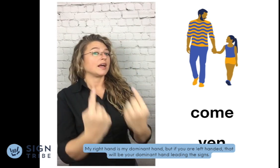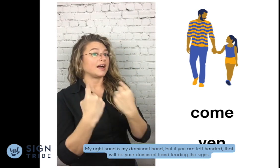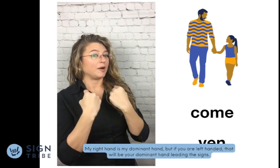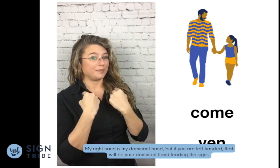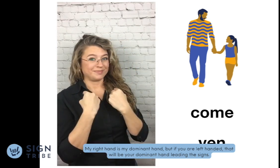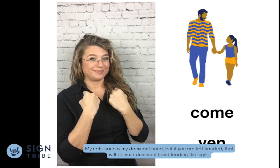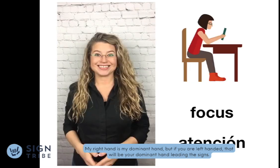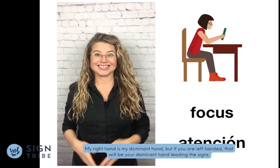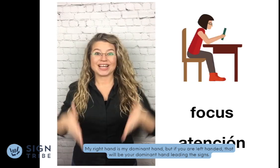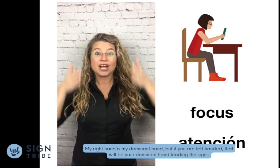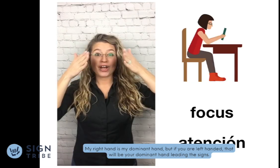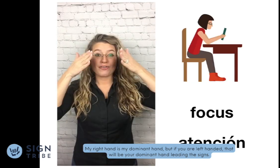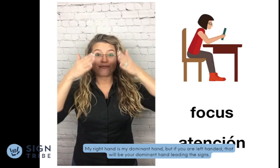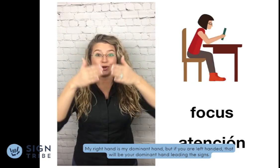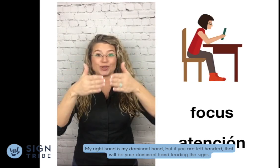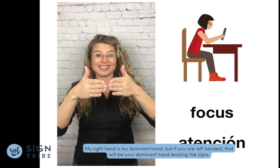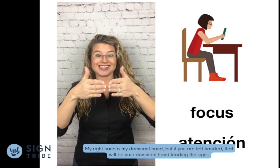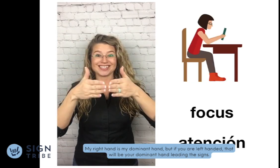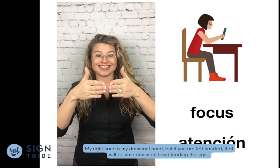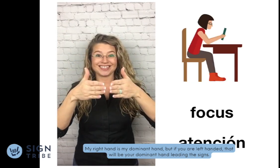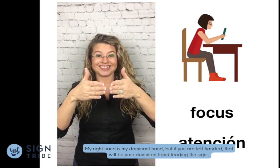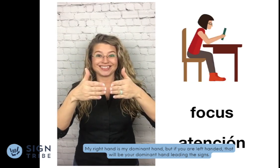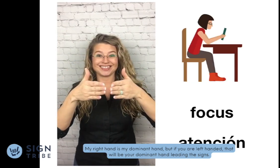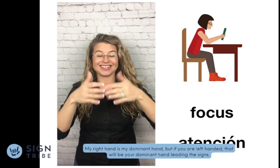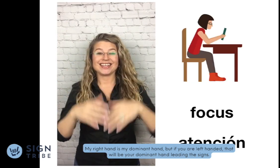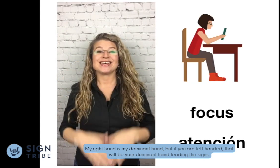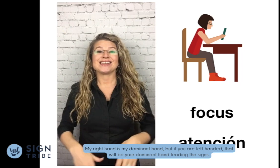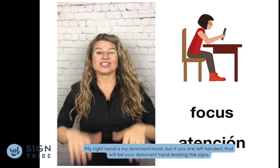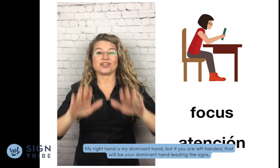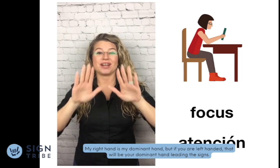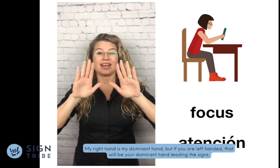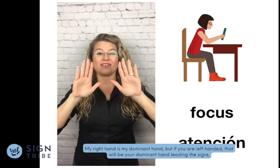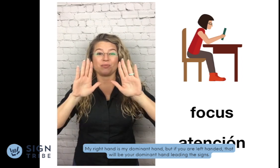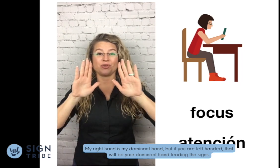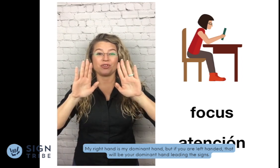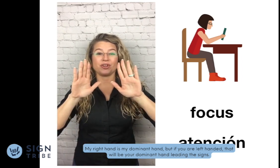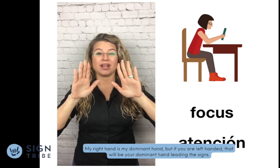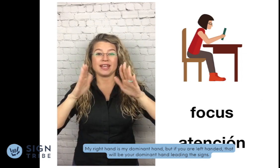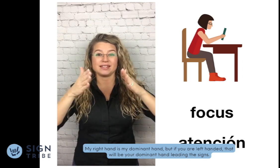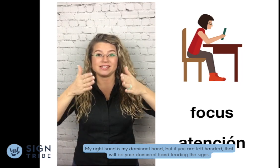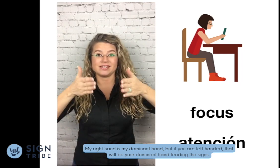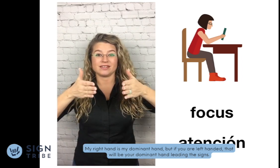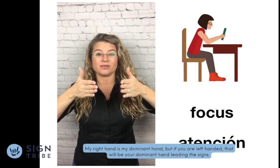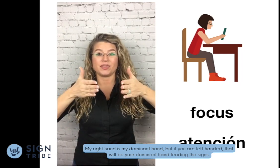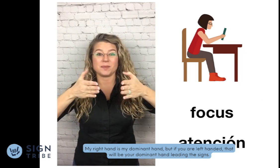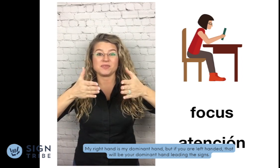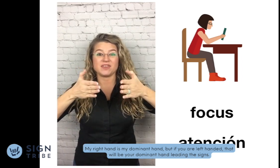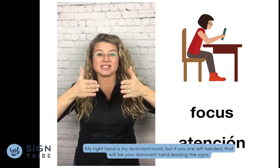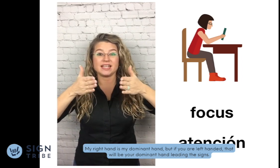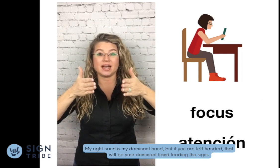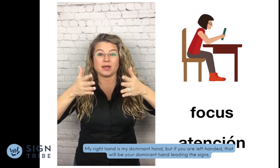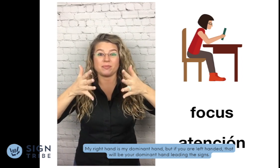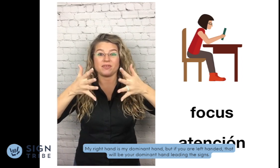Come. Focus. So you're going to have both of your hands, thumbs facing up,